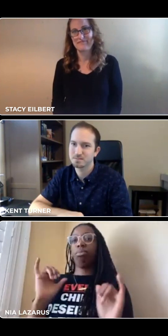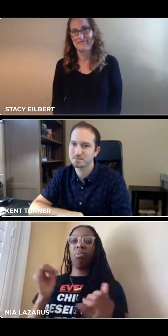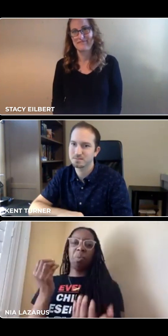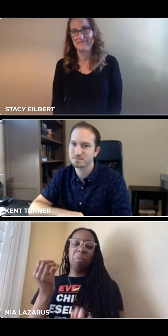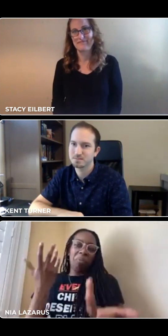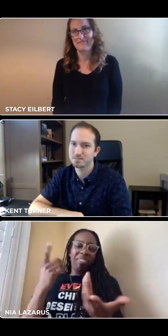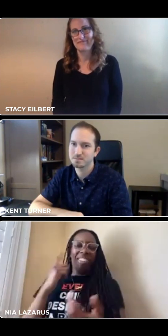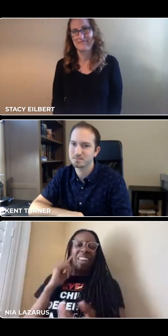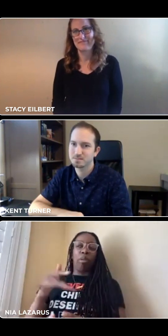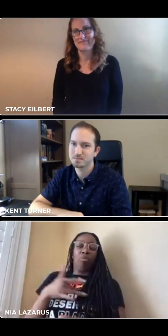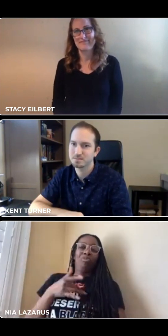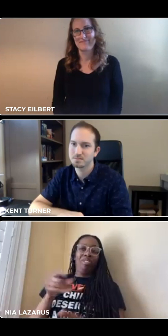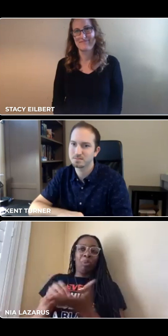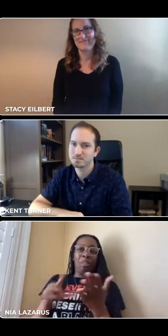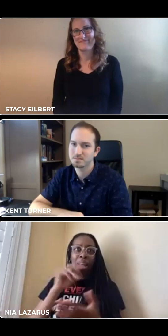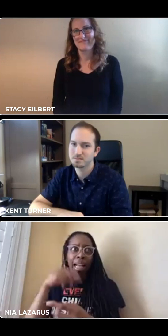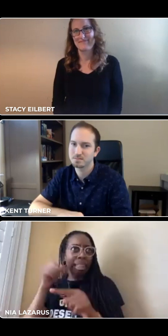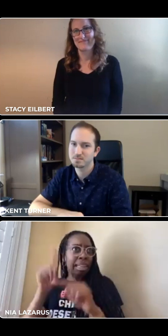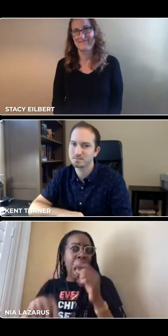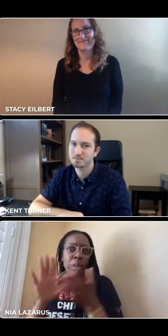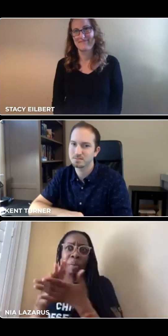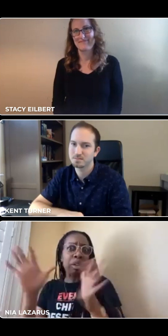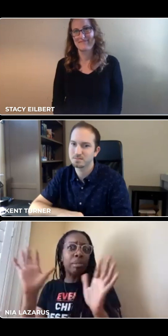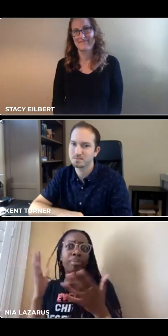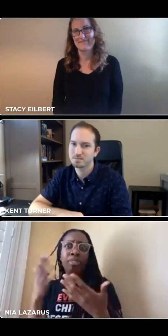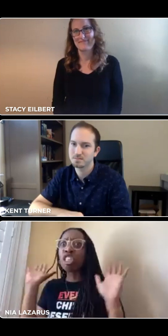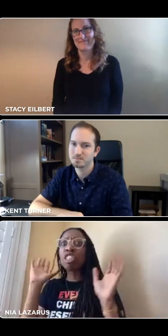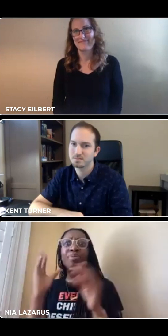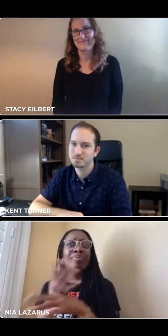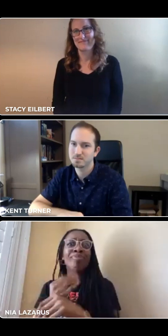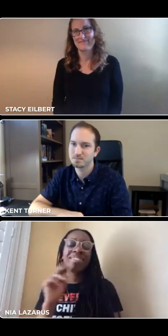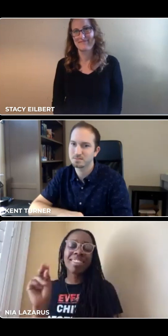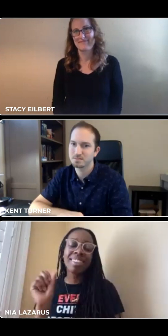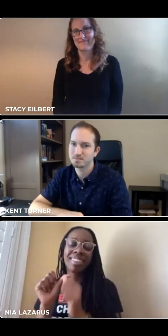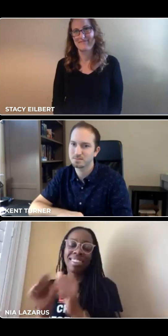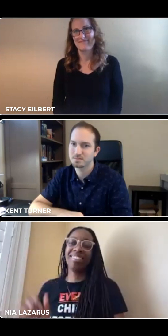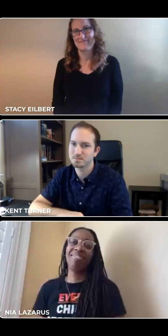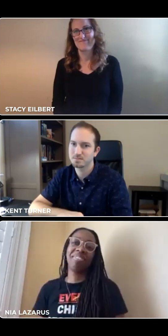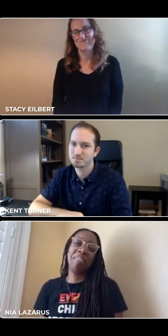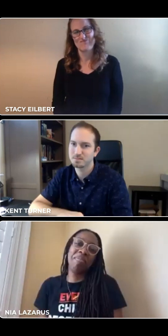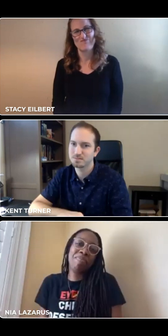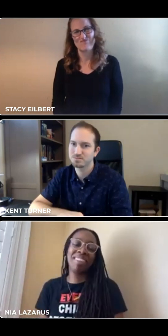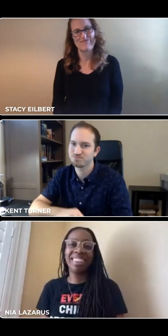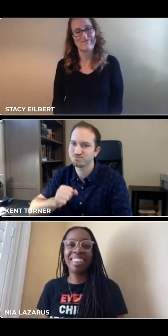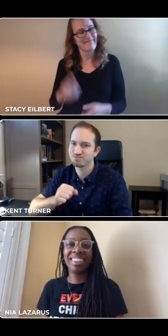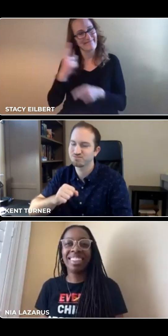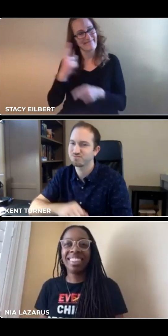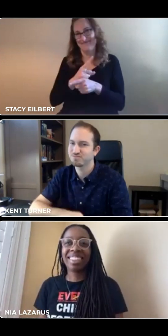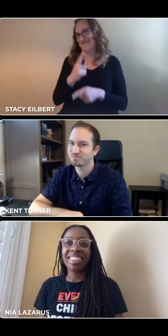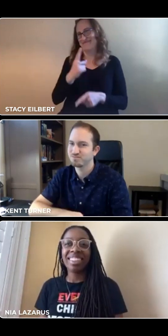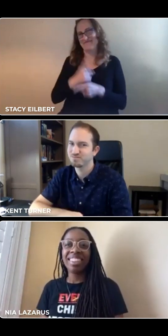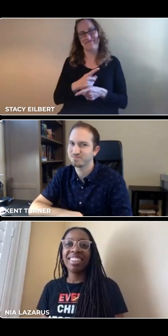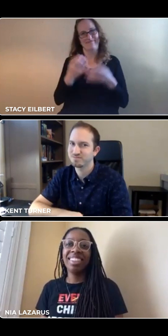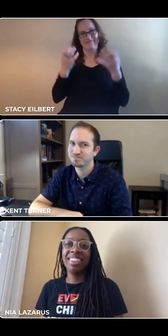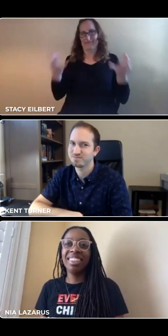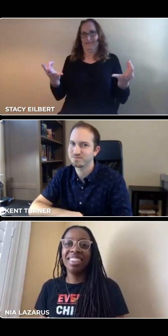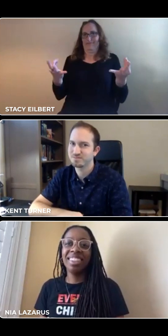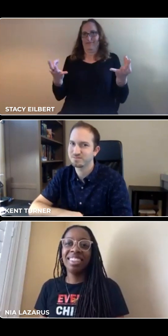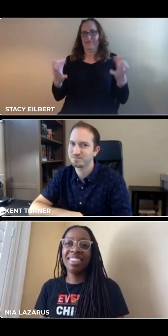touch with their students. So it's great for that realization to be made by a lot of educators. Some teachers were thinking, "Oh, that's it. We're out of school. These are done." But